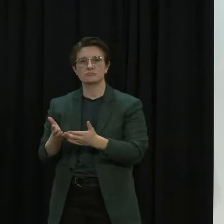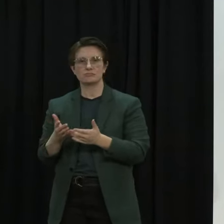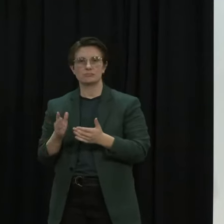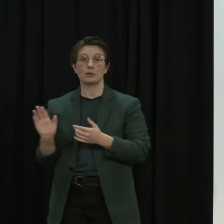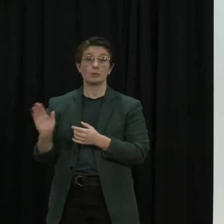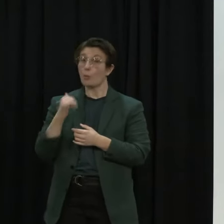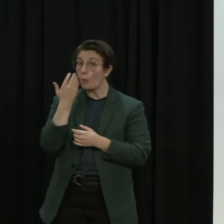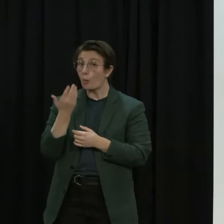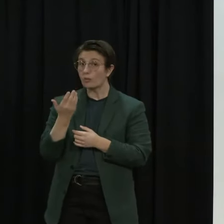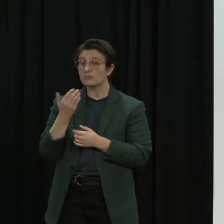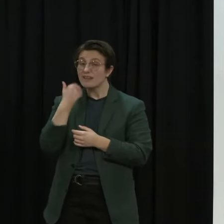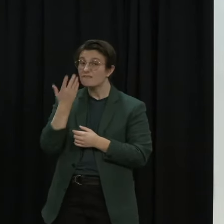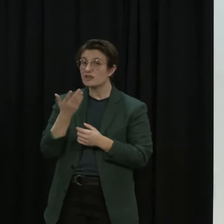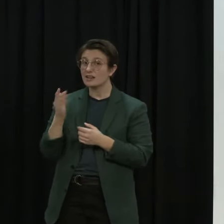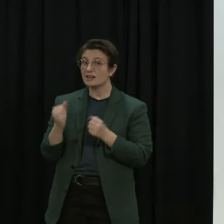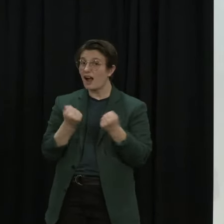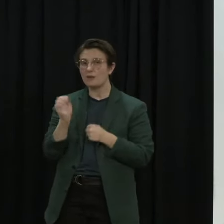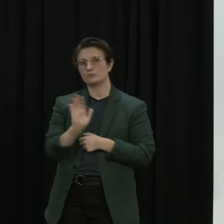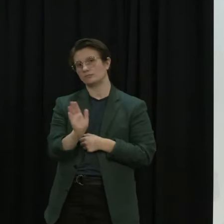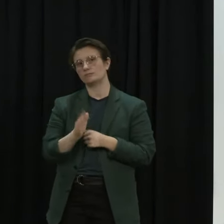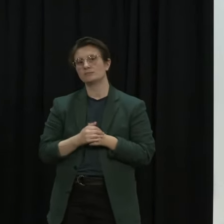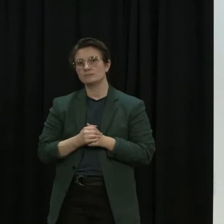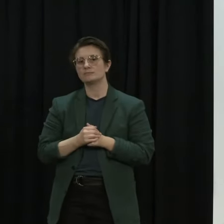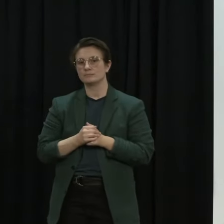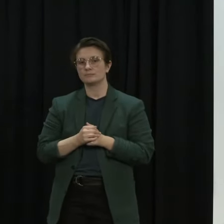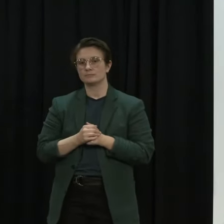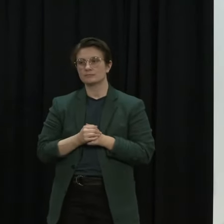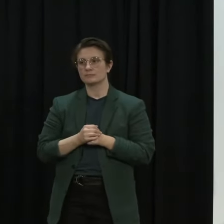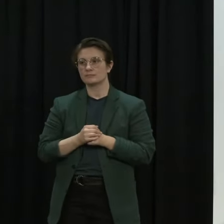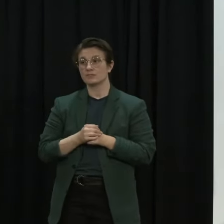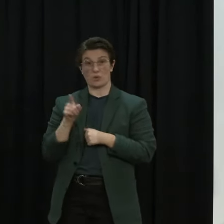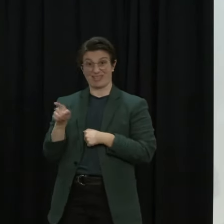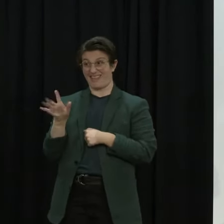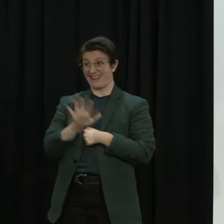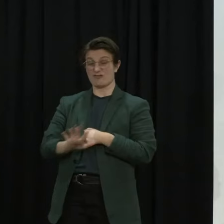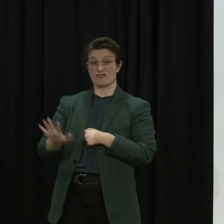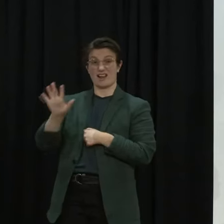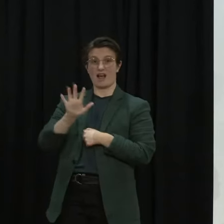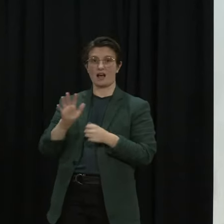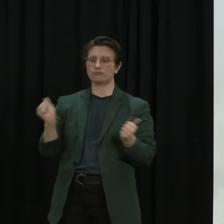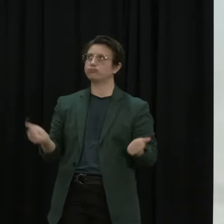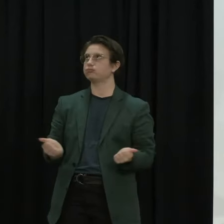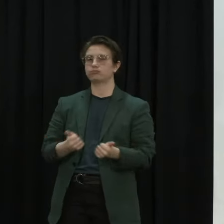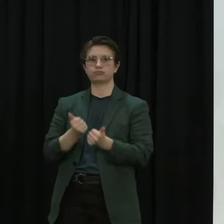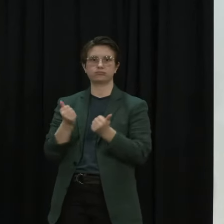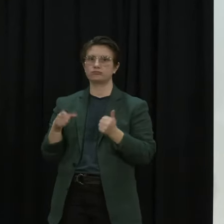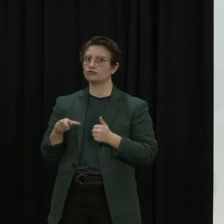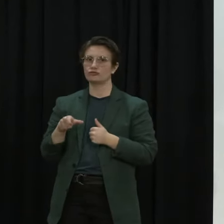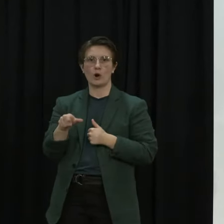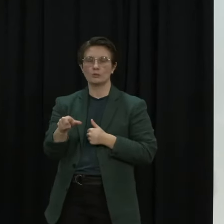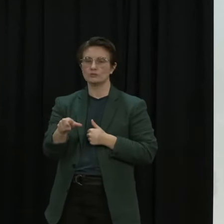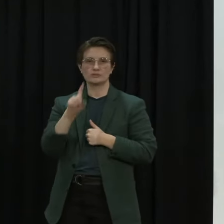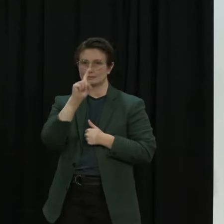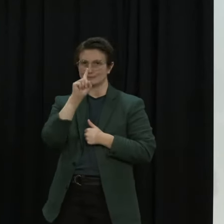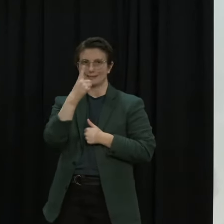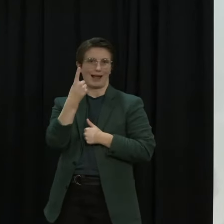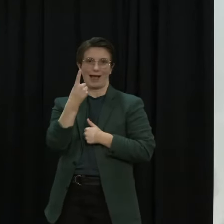that reality but we are out